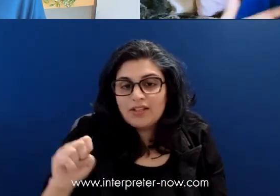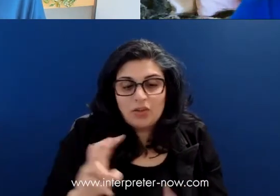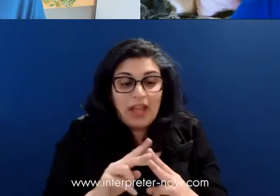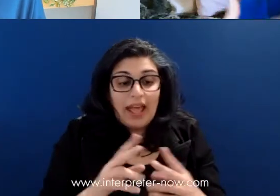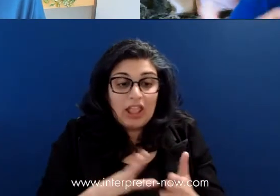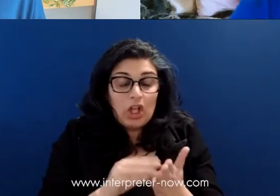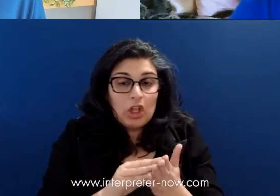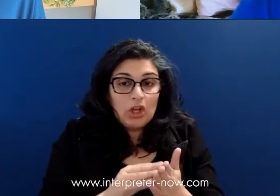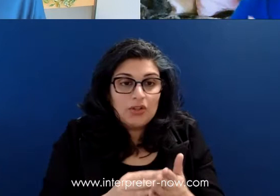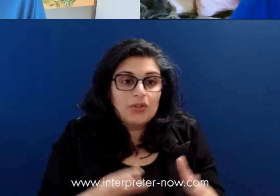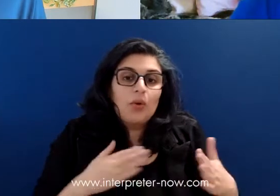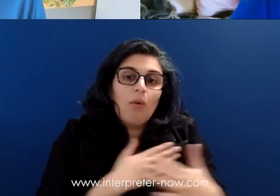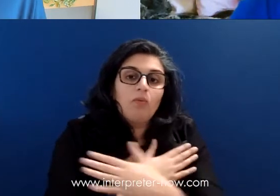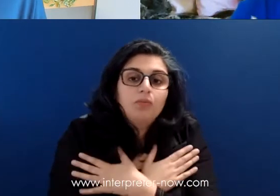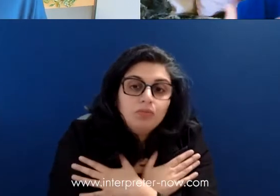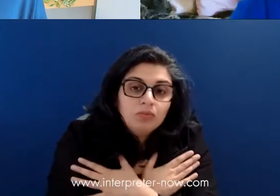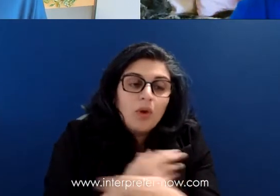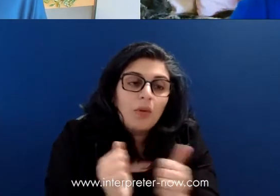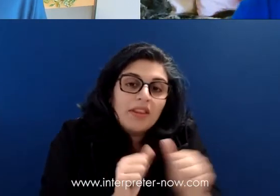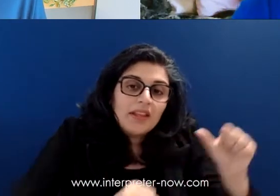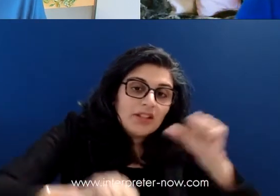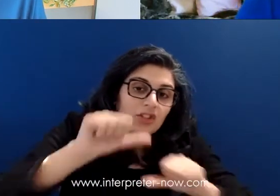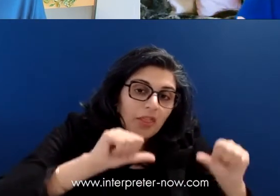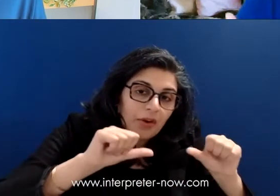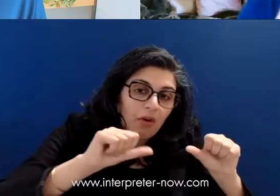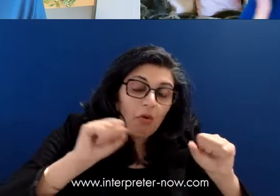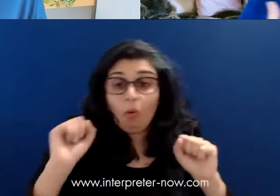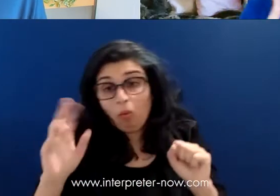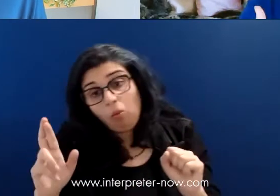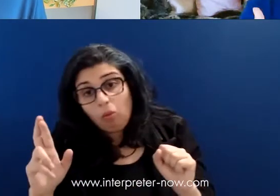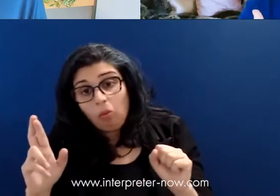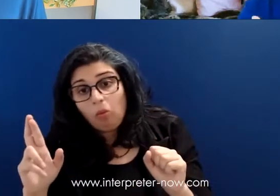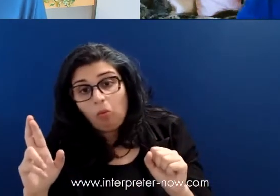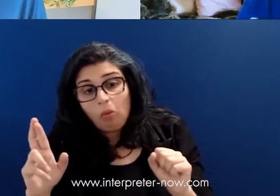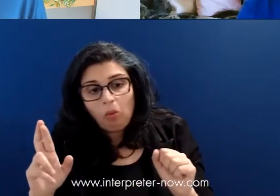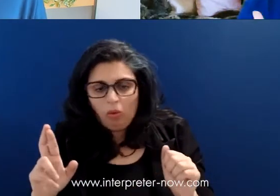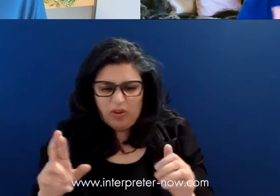and lean in, to create and produce, and to be effective, or create distance and feel